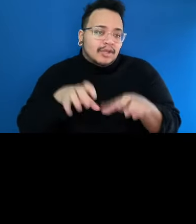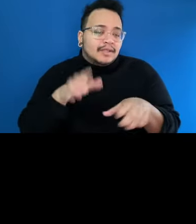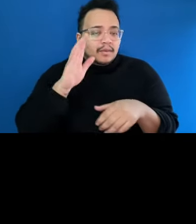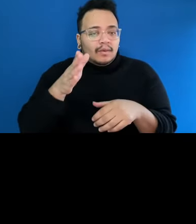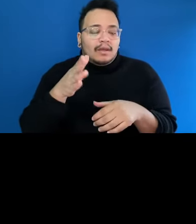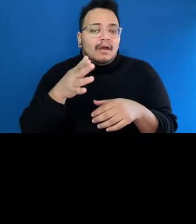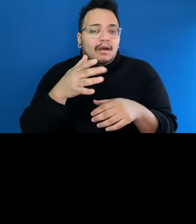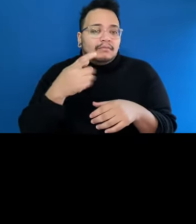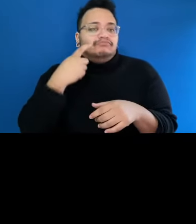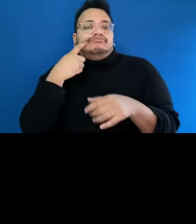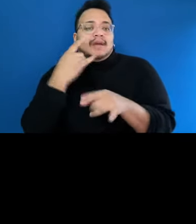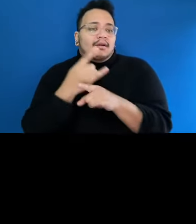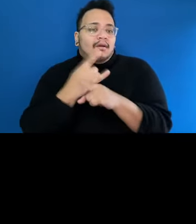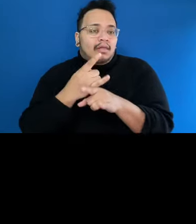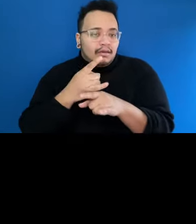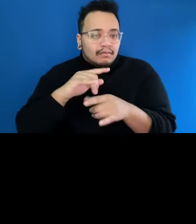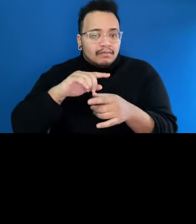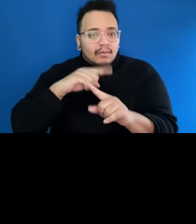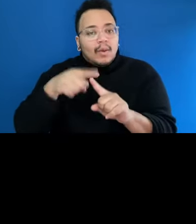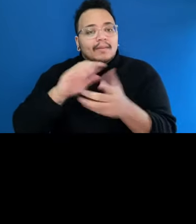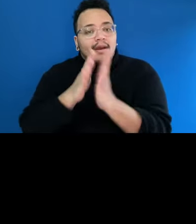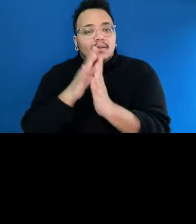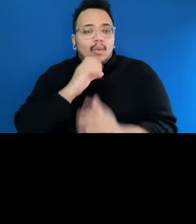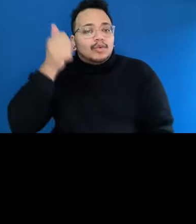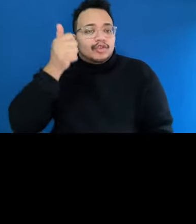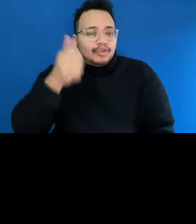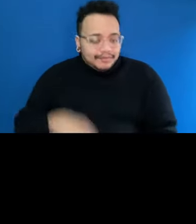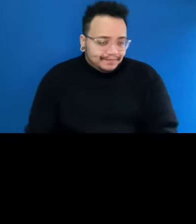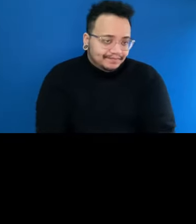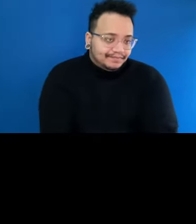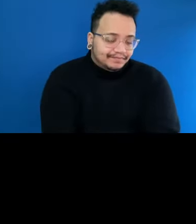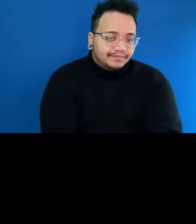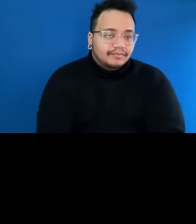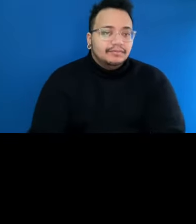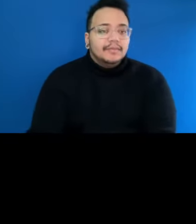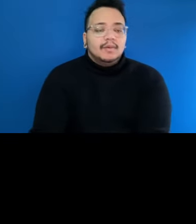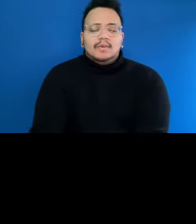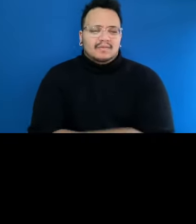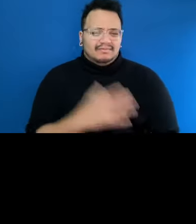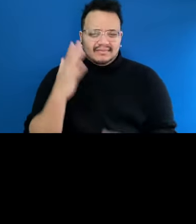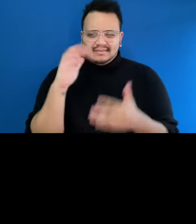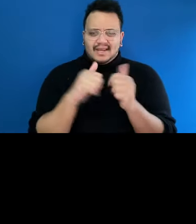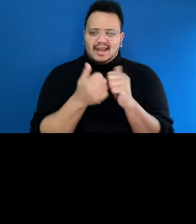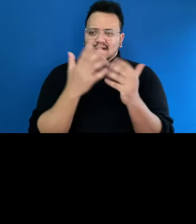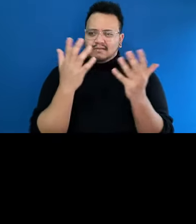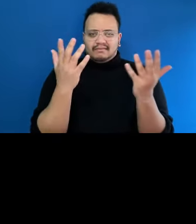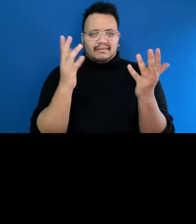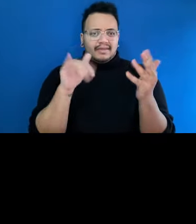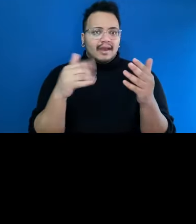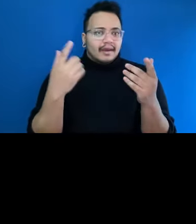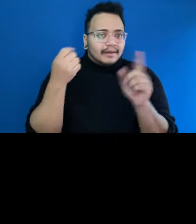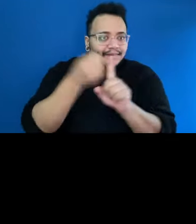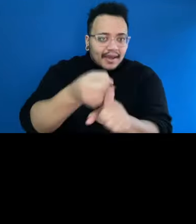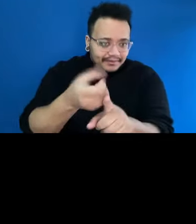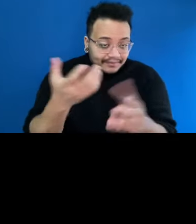So, how do we think this works? What's the connections? We think what happens is that adverse childhood experiences,